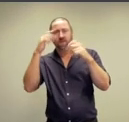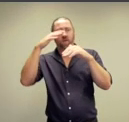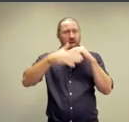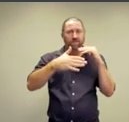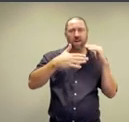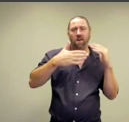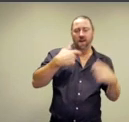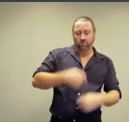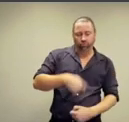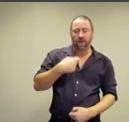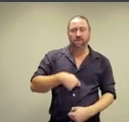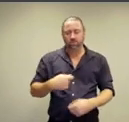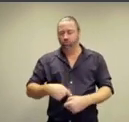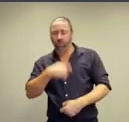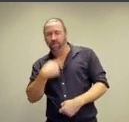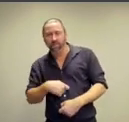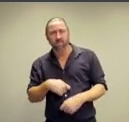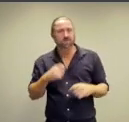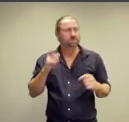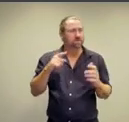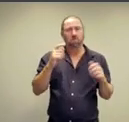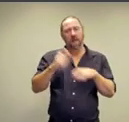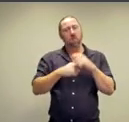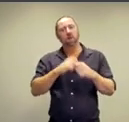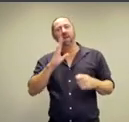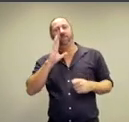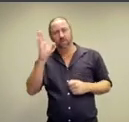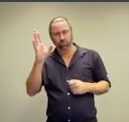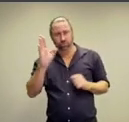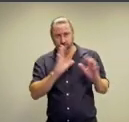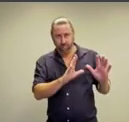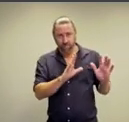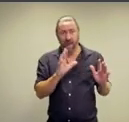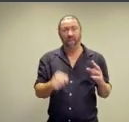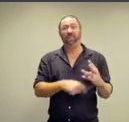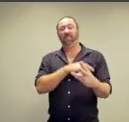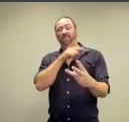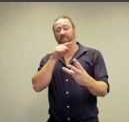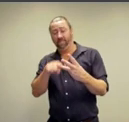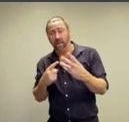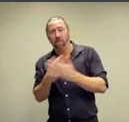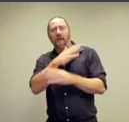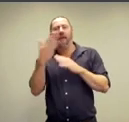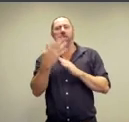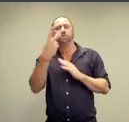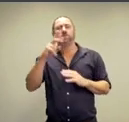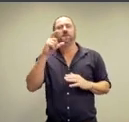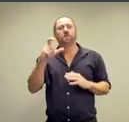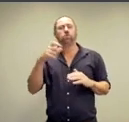sorry, subcultural appropriations of the leather jacket, another thing that was